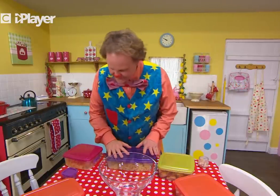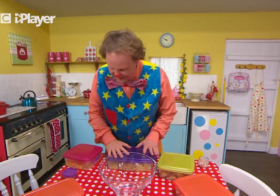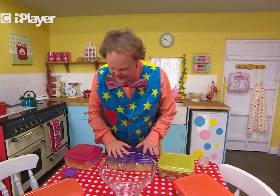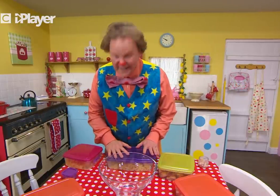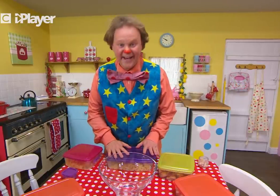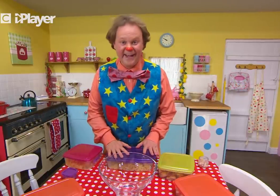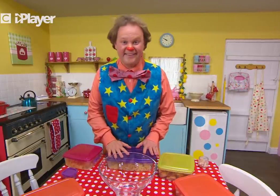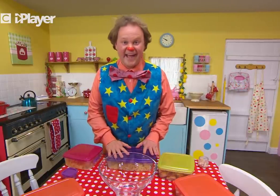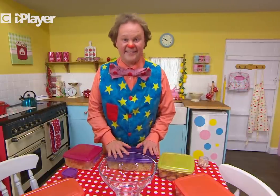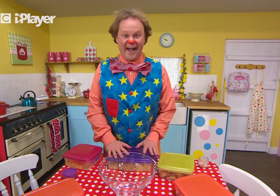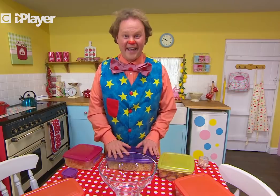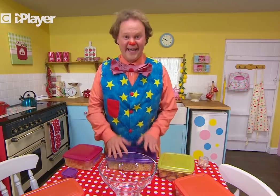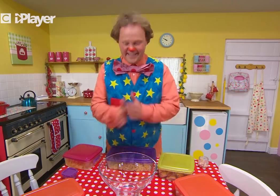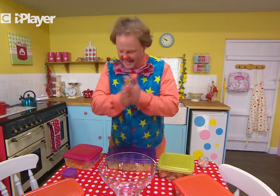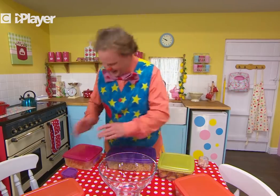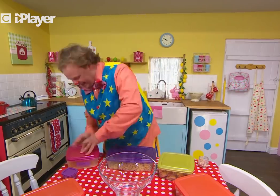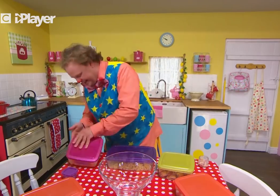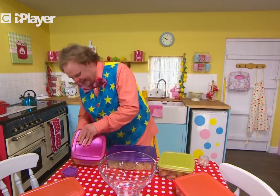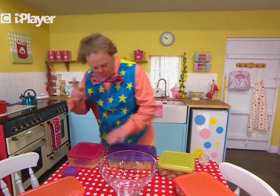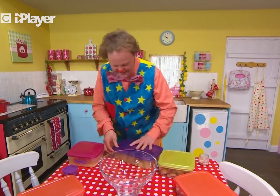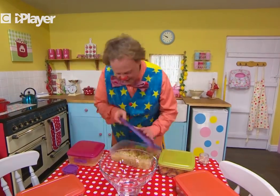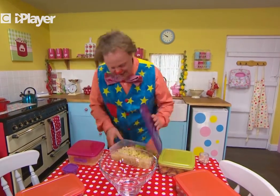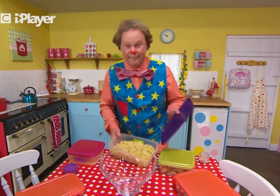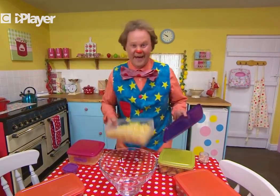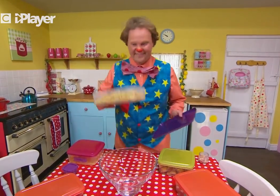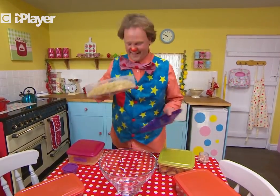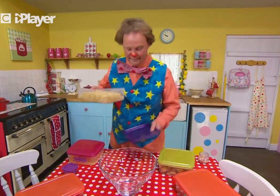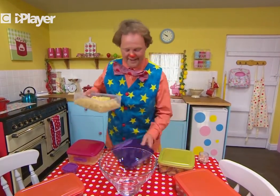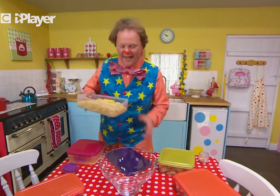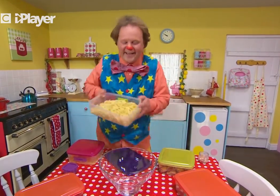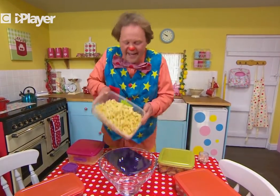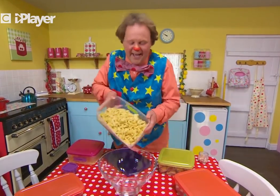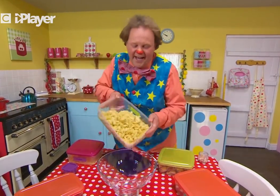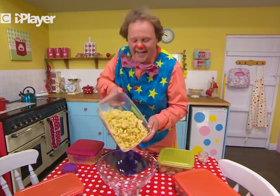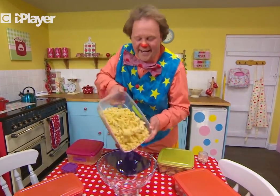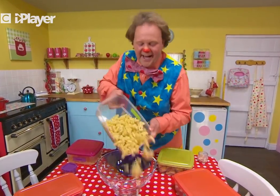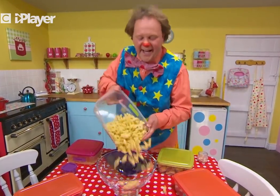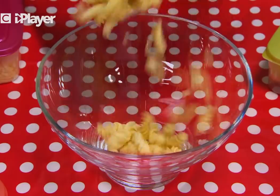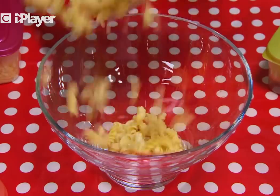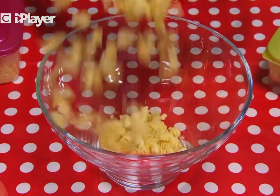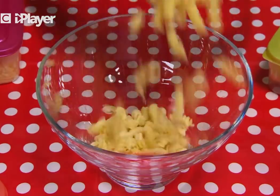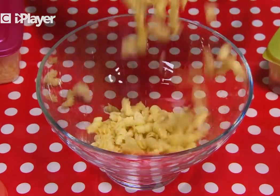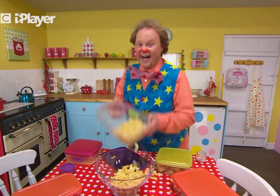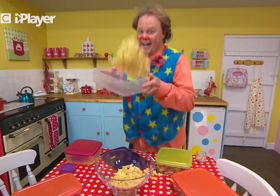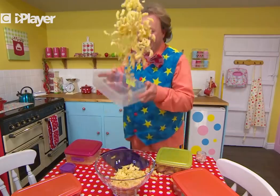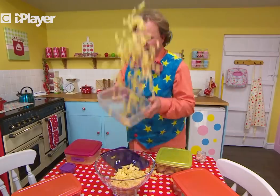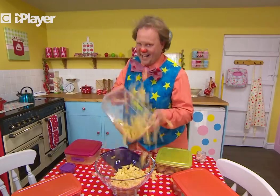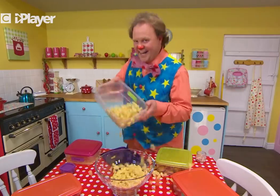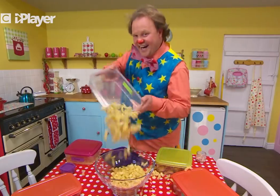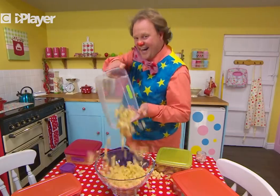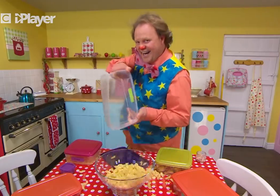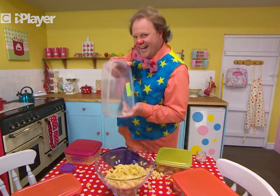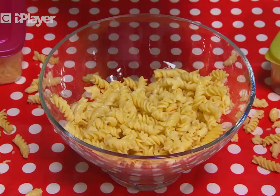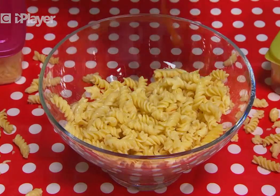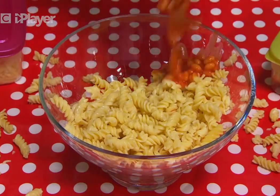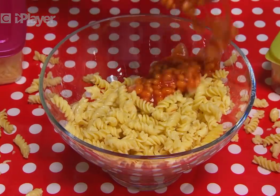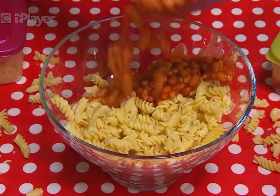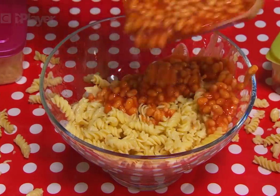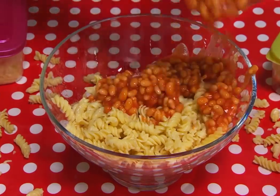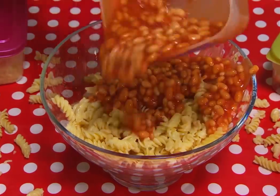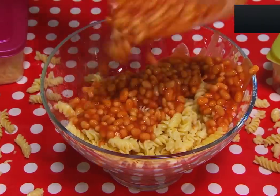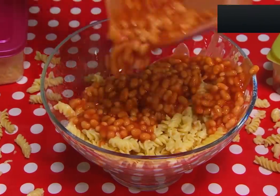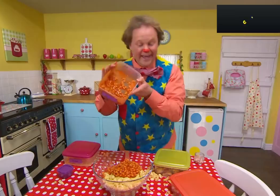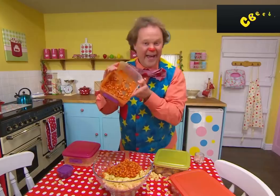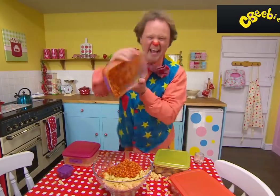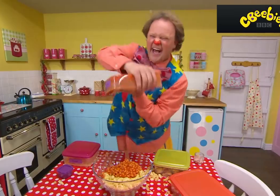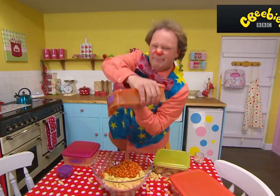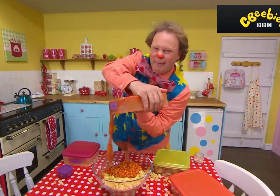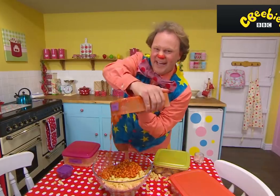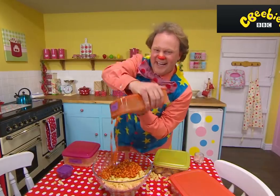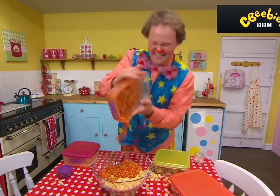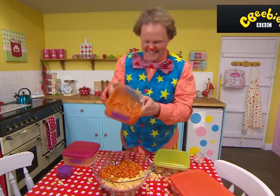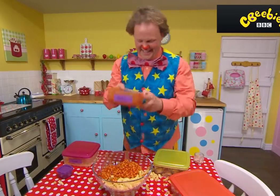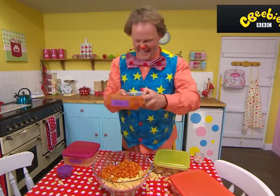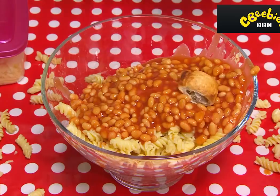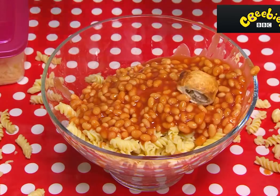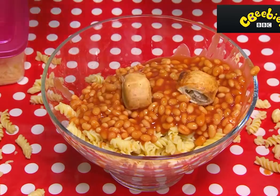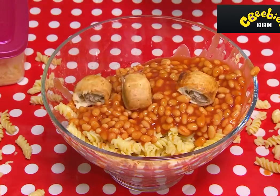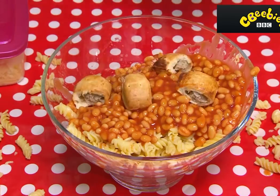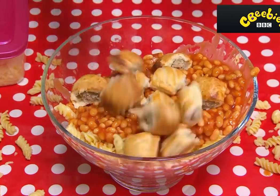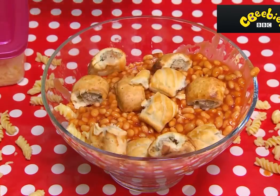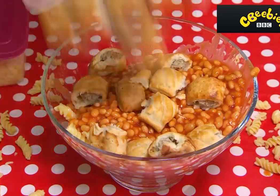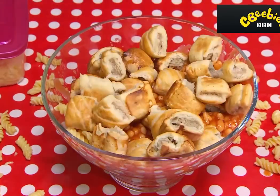right let's get started beans sausage rolls